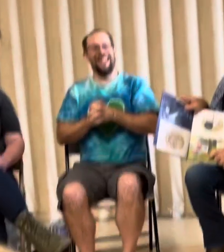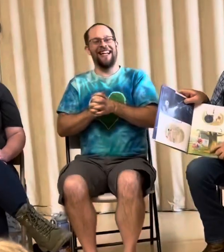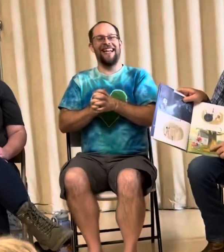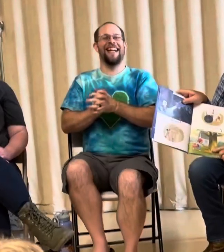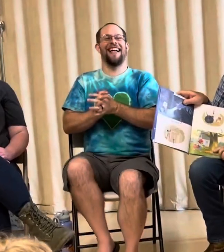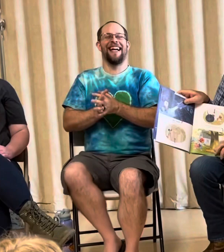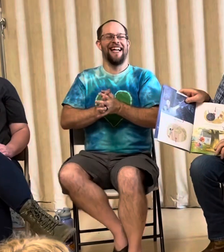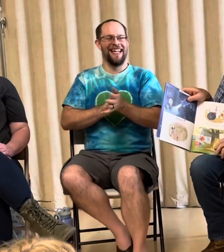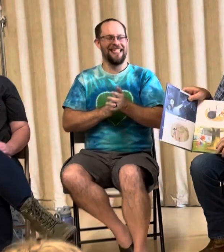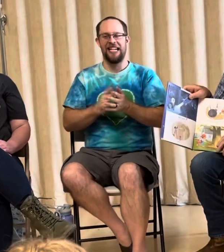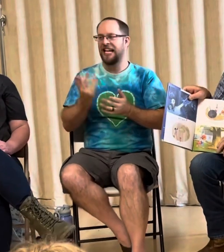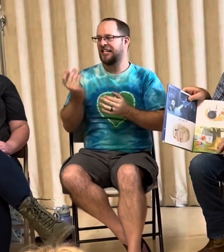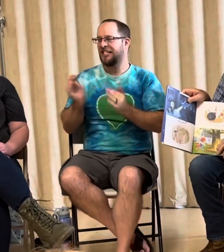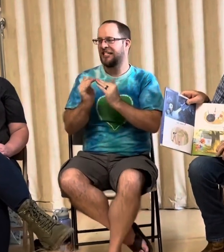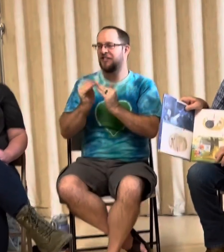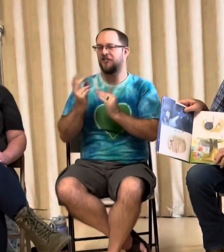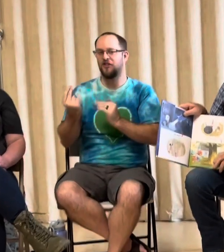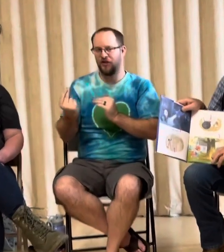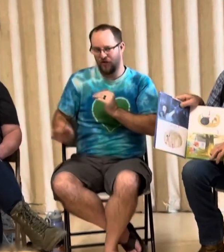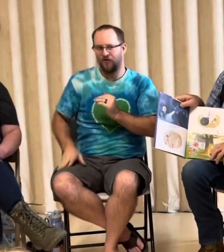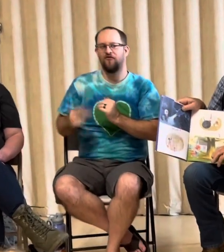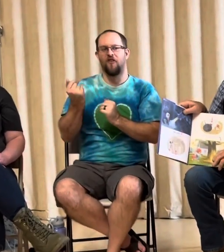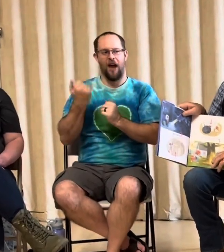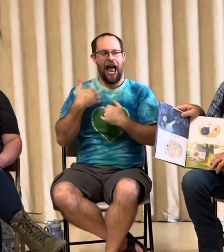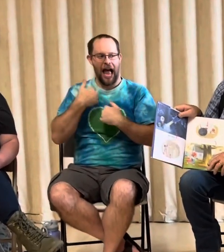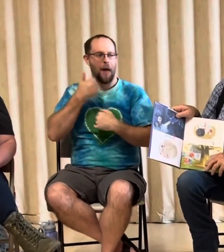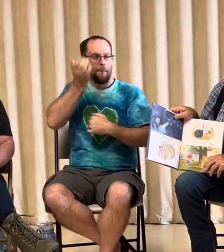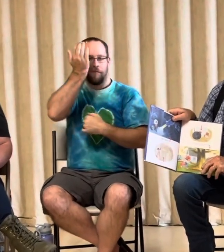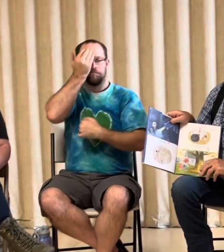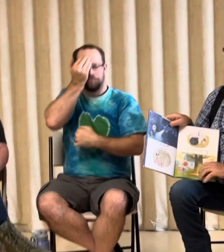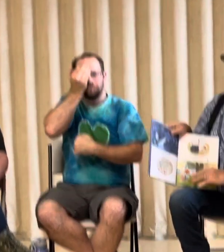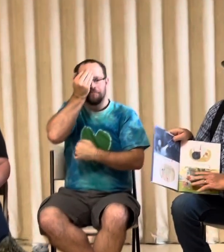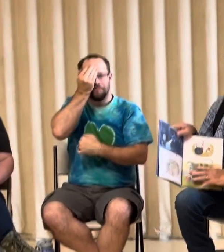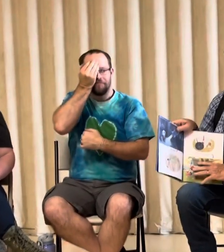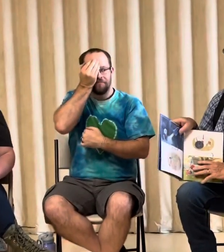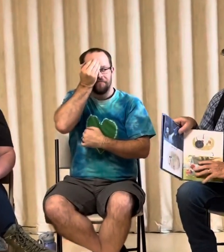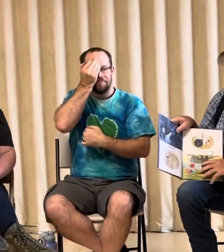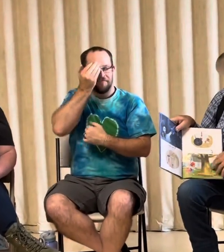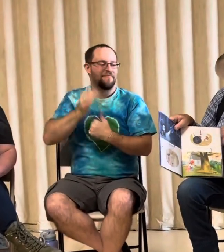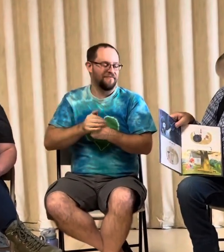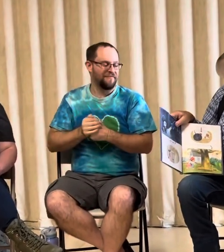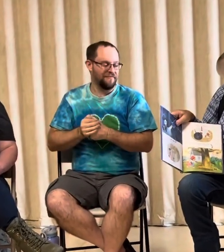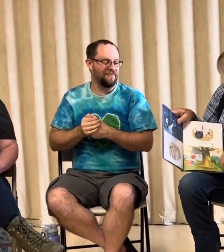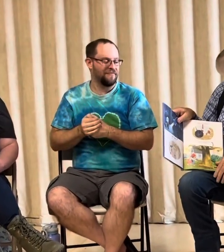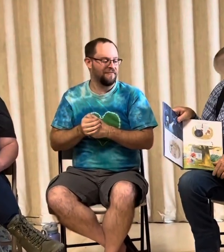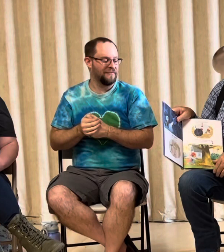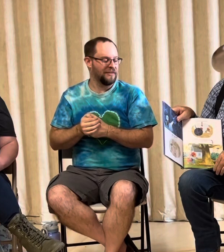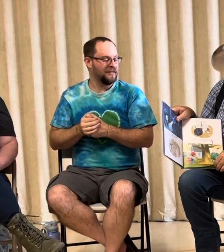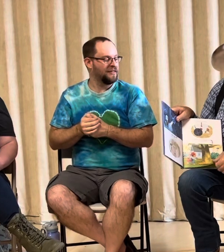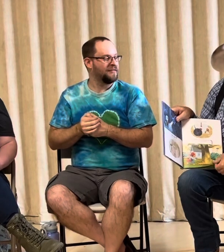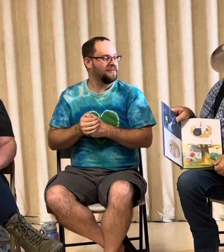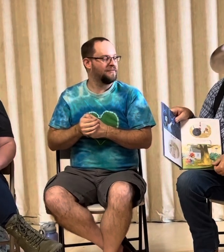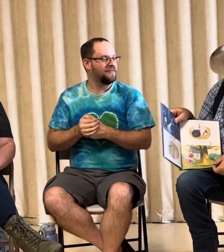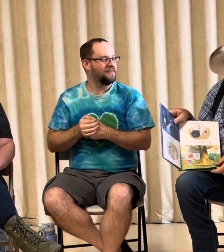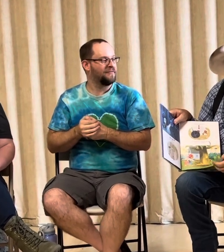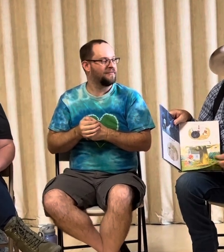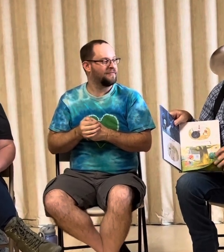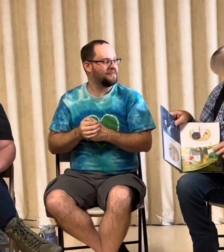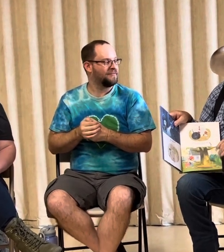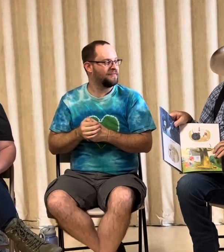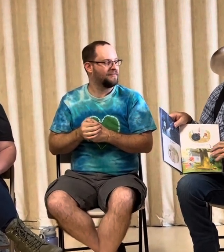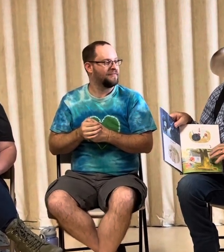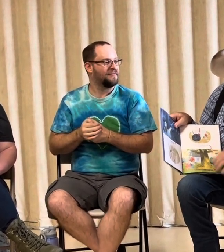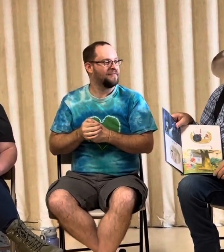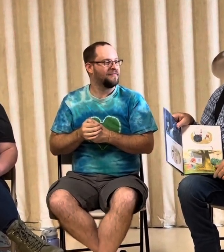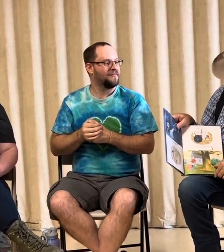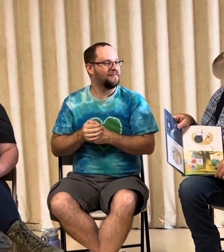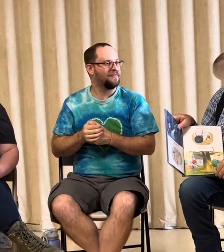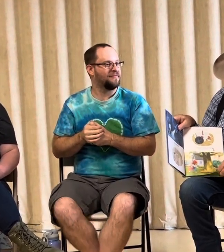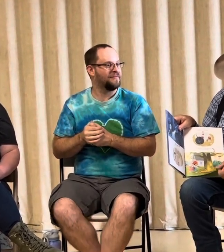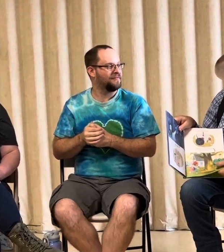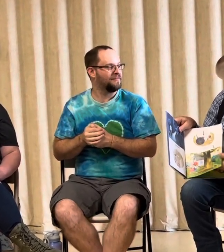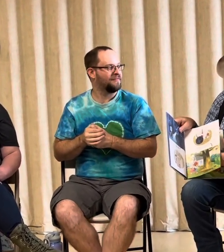even his dog has got a patch over his eye, so he can go along with them and look around. So they're looking around for a place